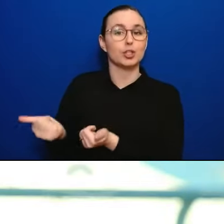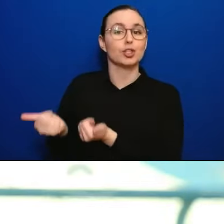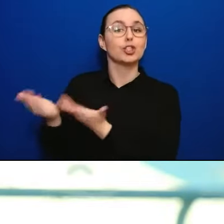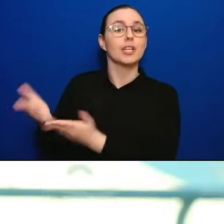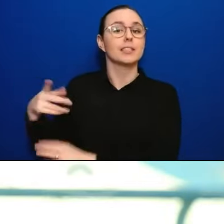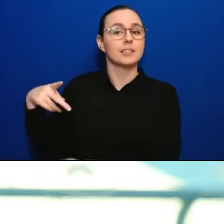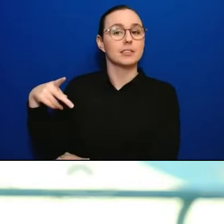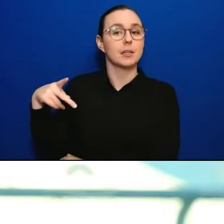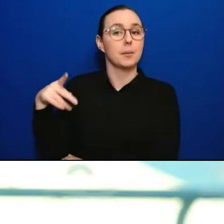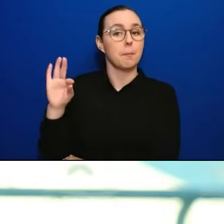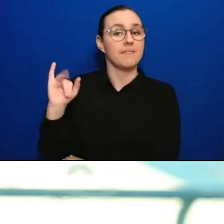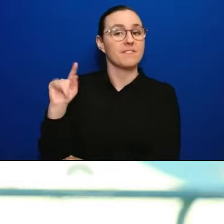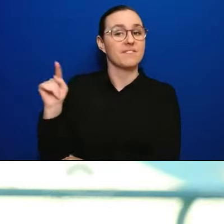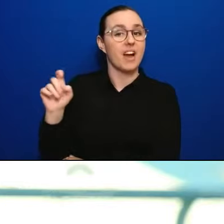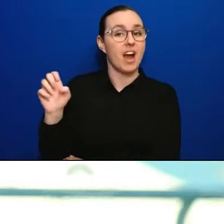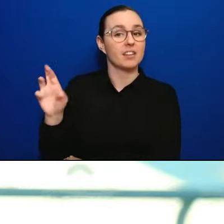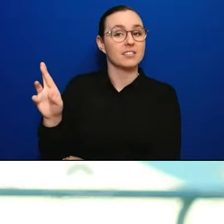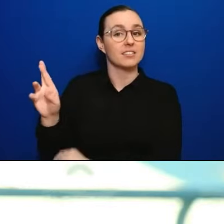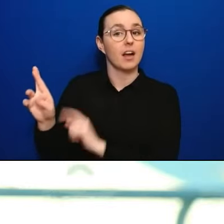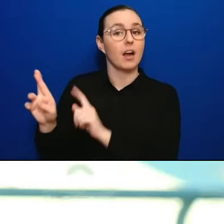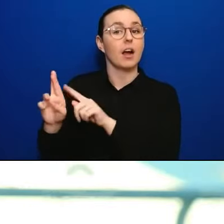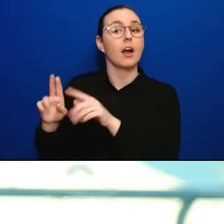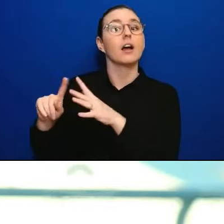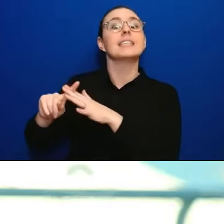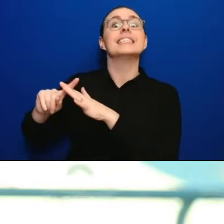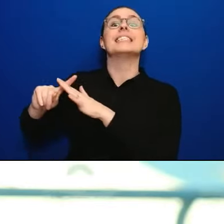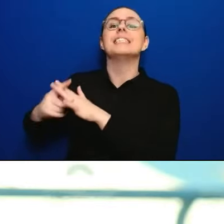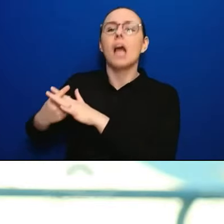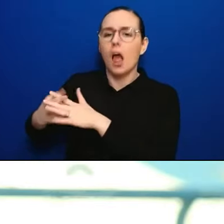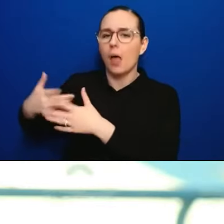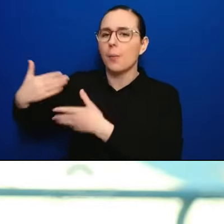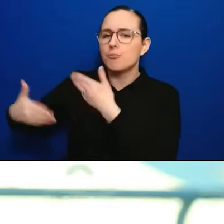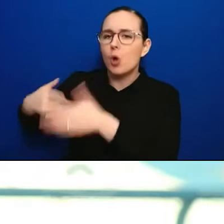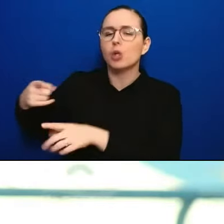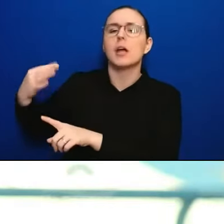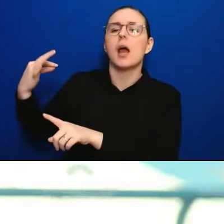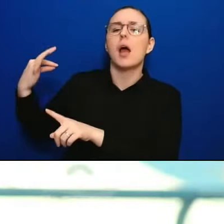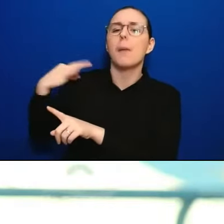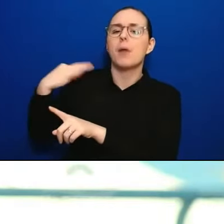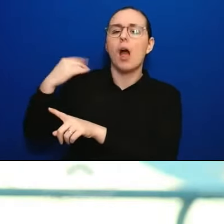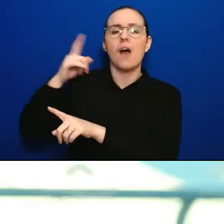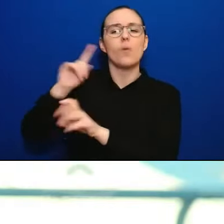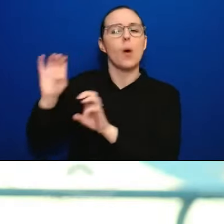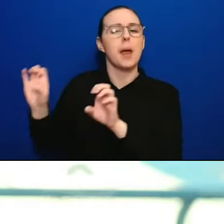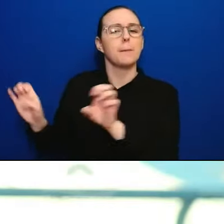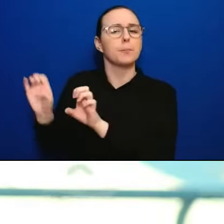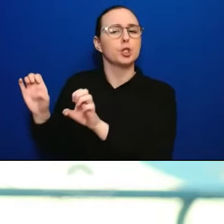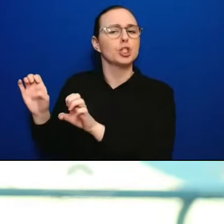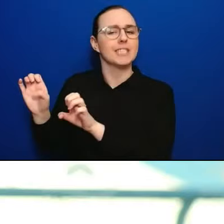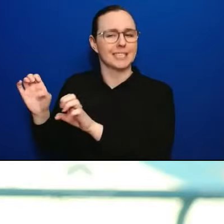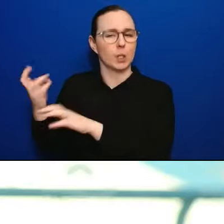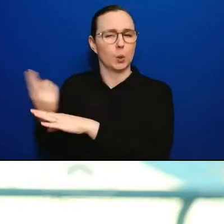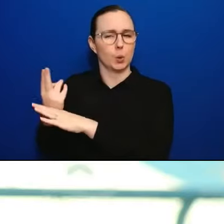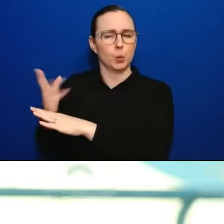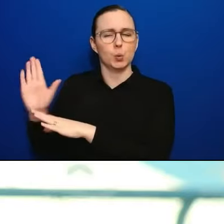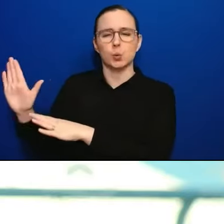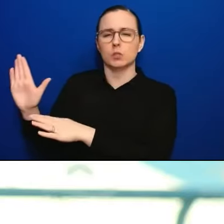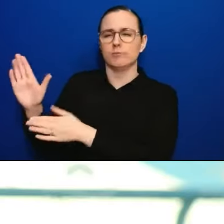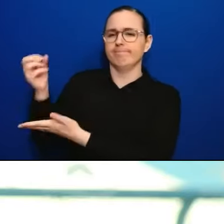interest. This was the FDA in the U.S. suggesting that Pfizer start